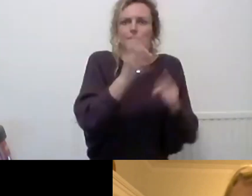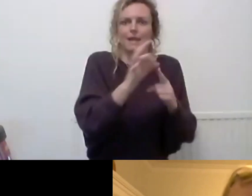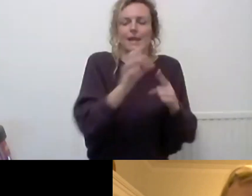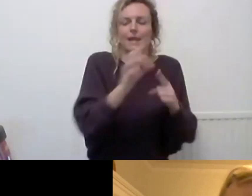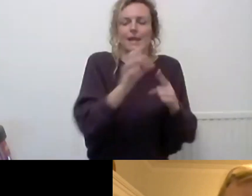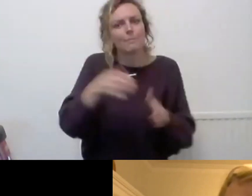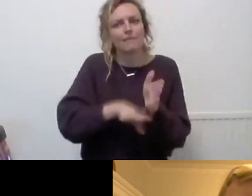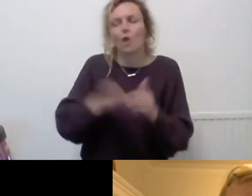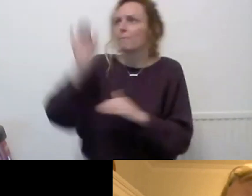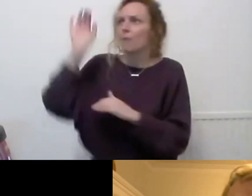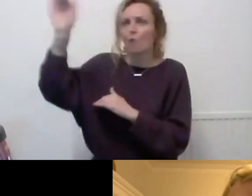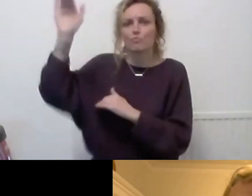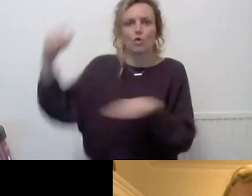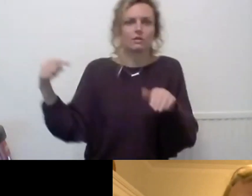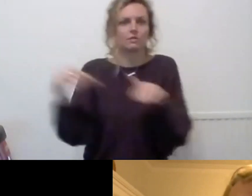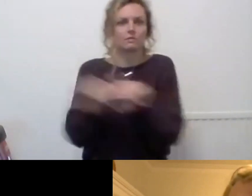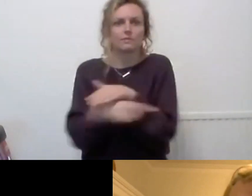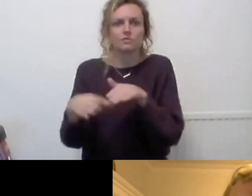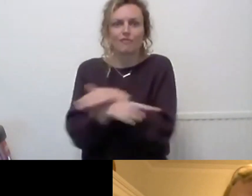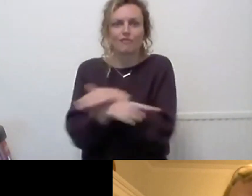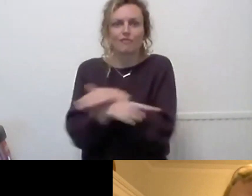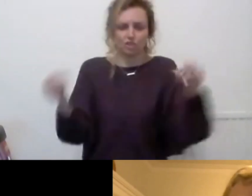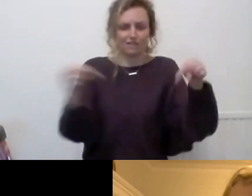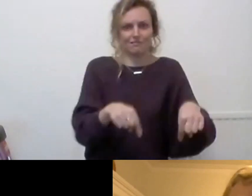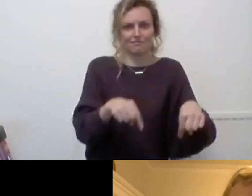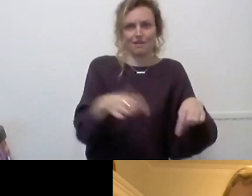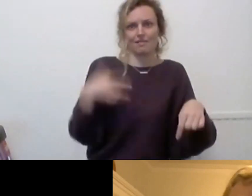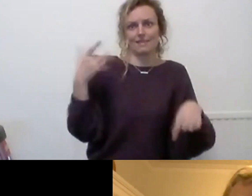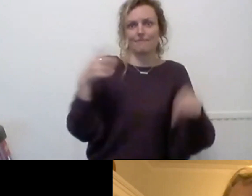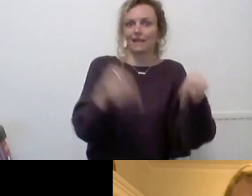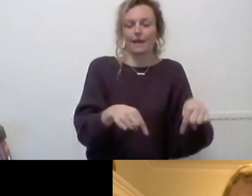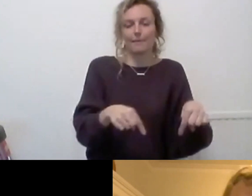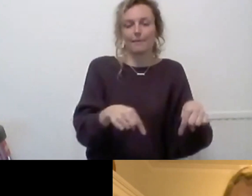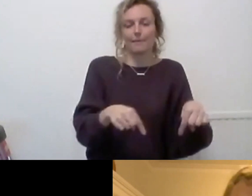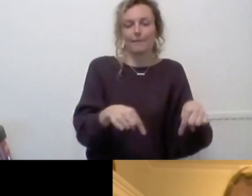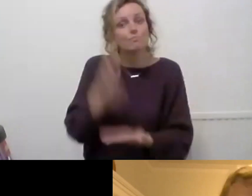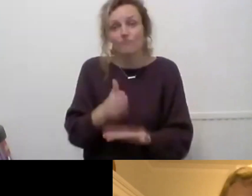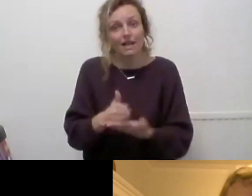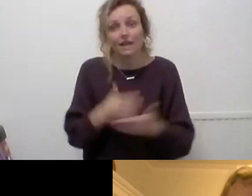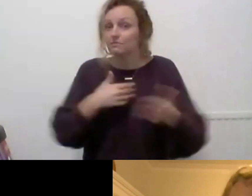uncertainty. But that is irrelevant to registering the GP so everybody can register with a GP,